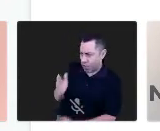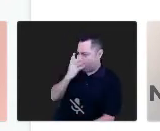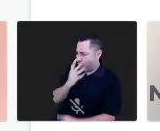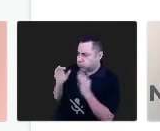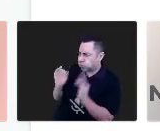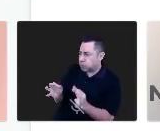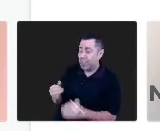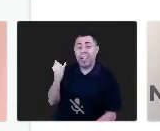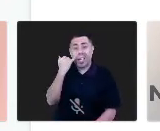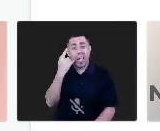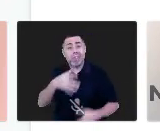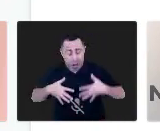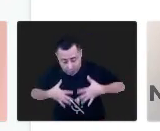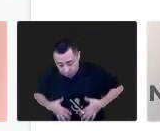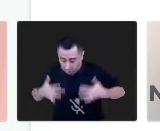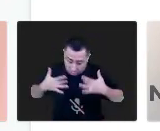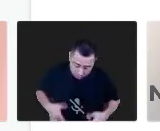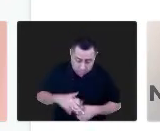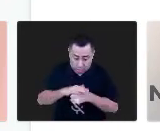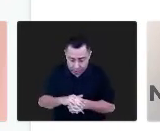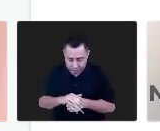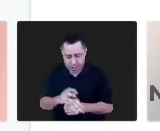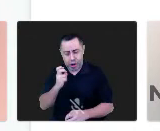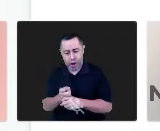interviews um you know and you're at your best when you take care of your mental health right